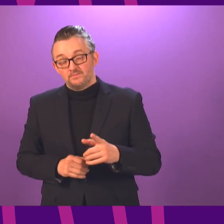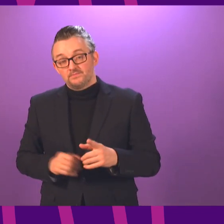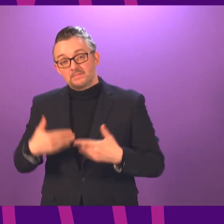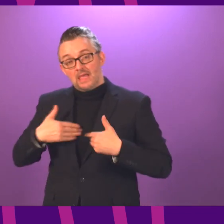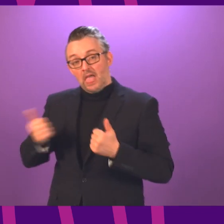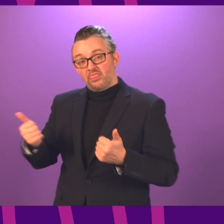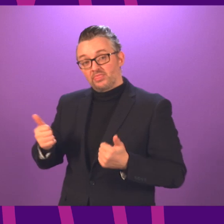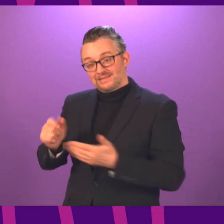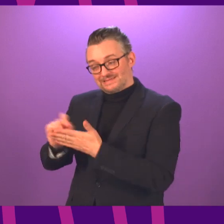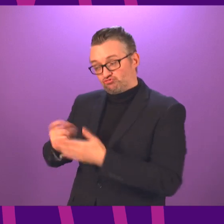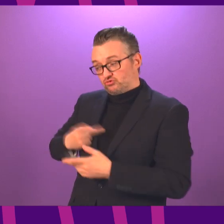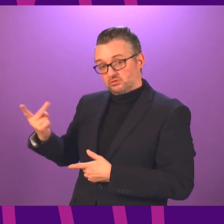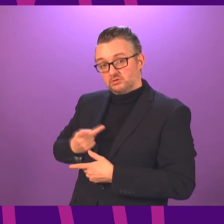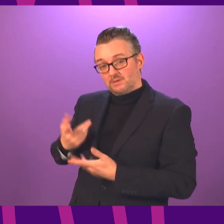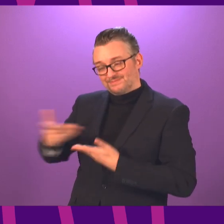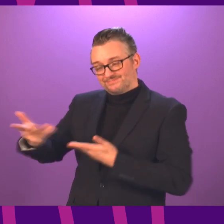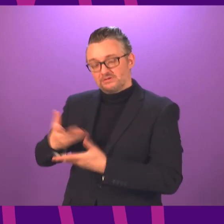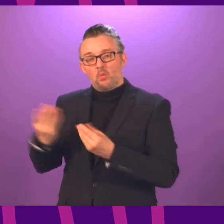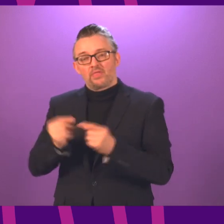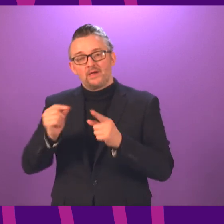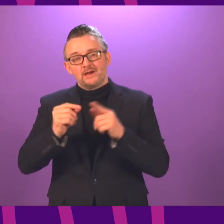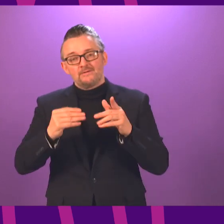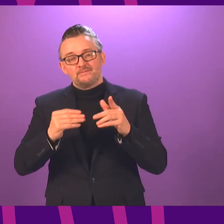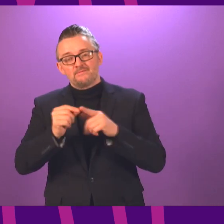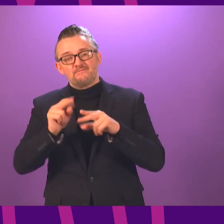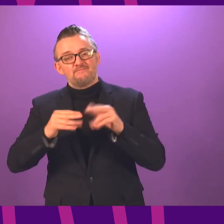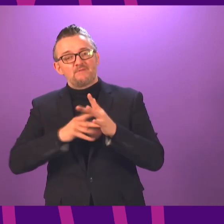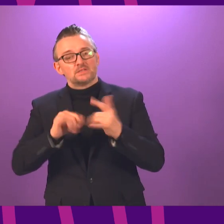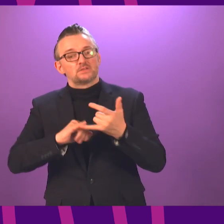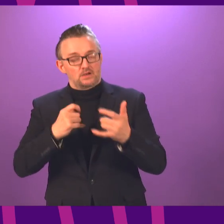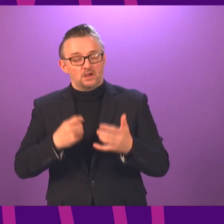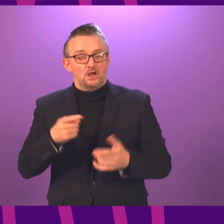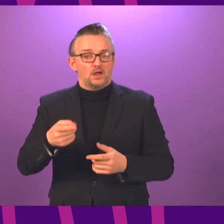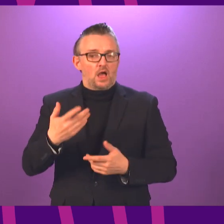were having discussions with Pfizer yesterday—I know that other pharmaceutical companies are